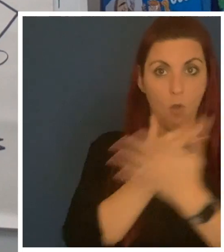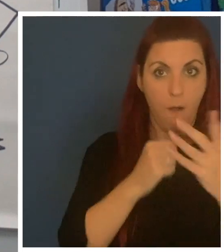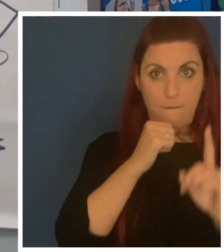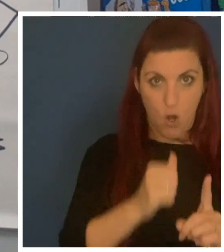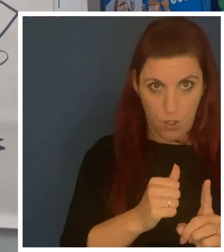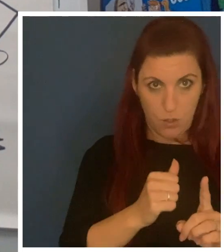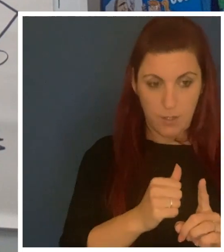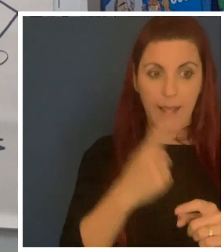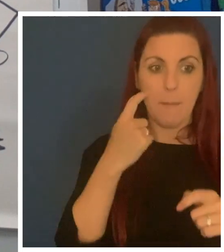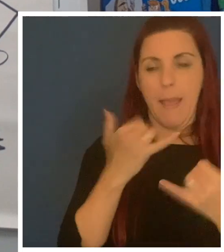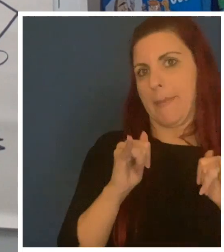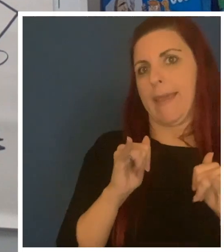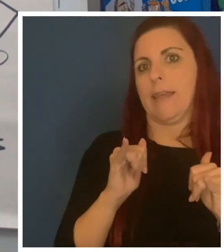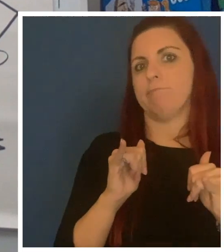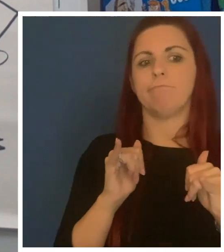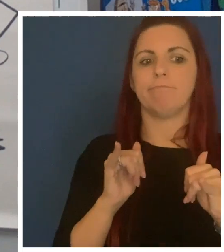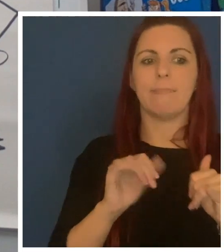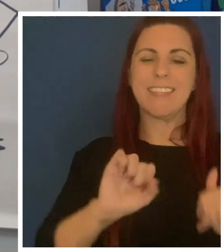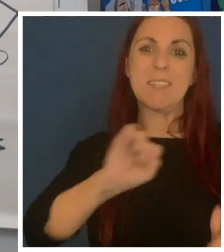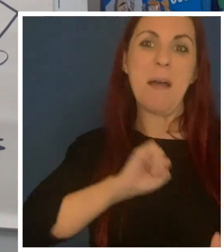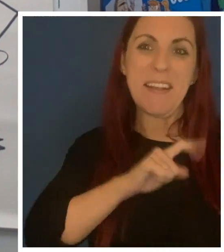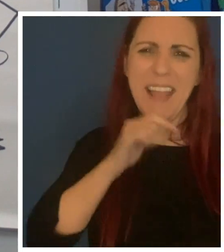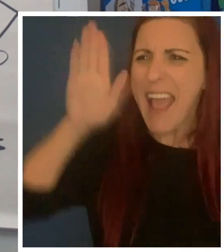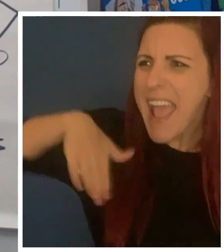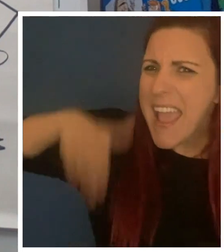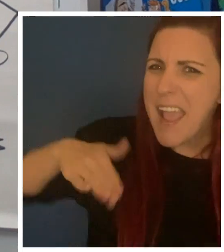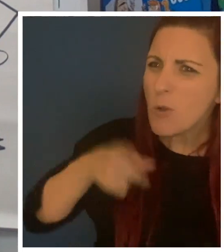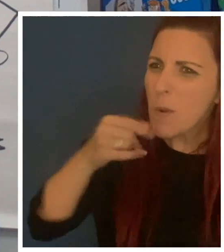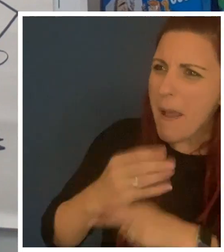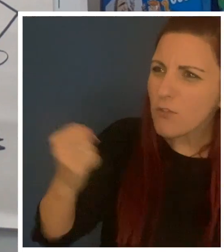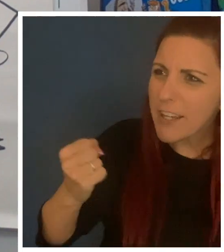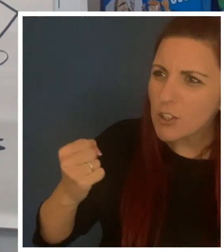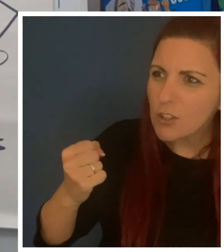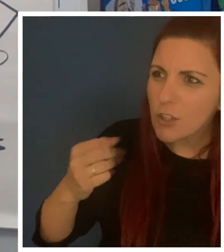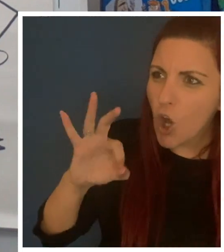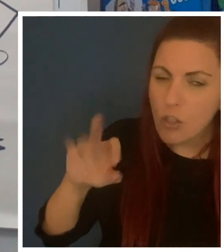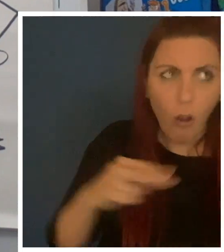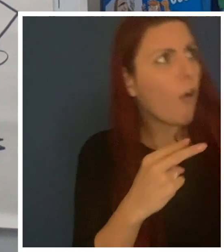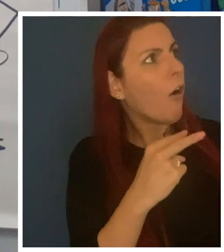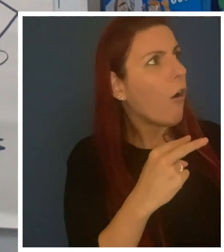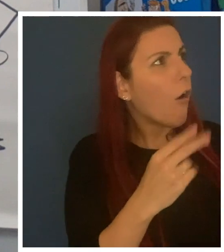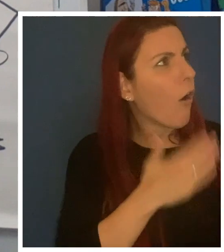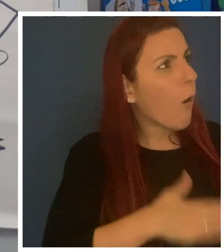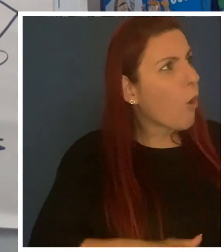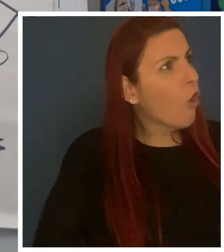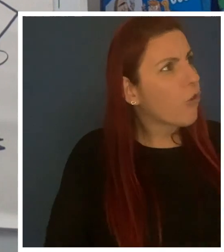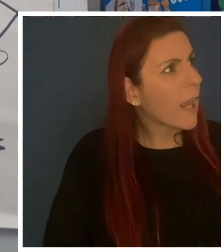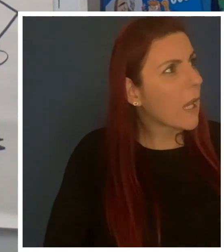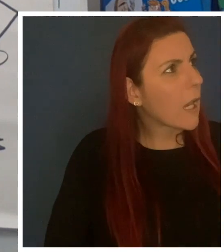Could be Sparkie saying, 'Here what are you doing in my fridge?' And Guzzler looking around going 'I was just a bit hungry I was looking to see if there was